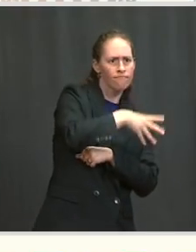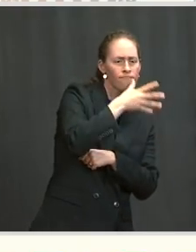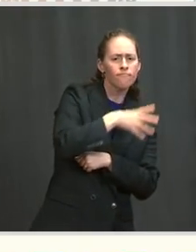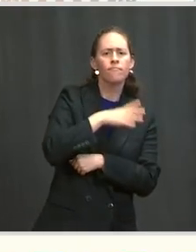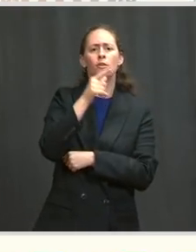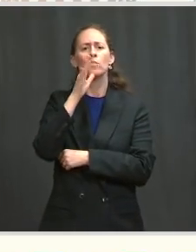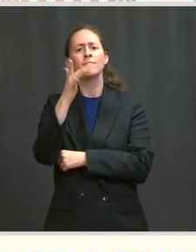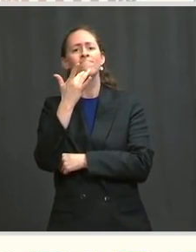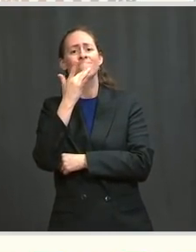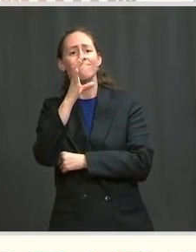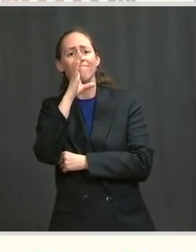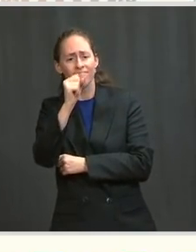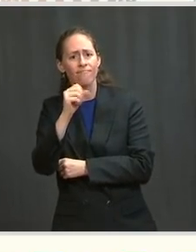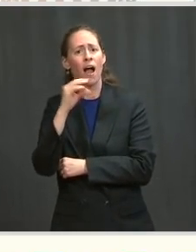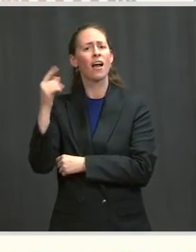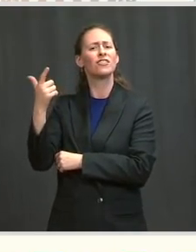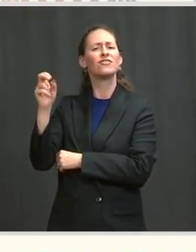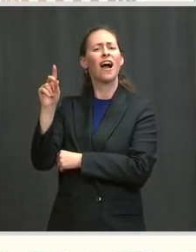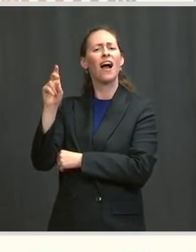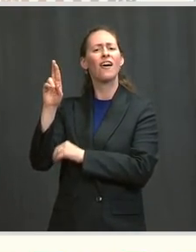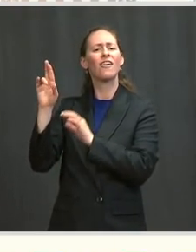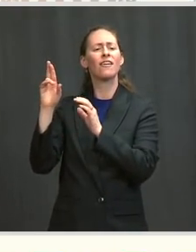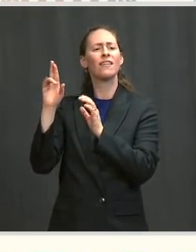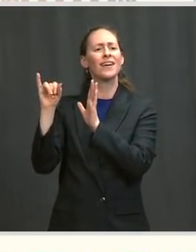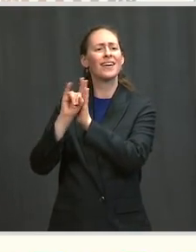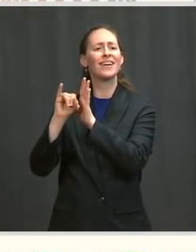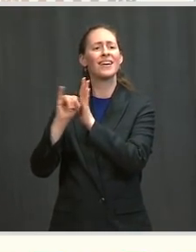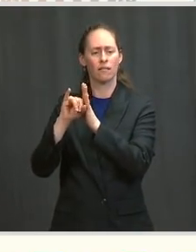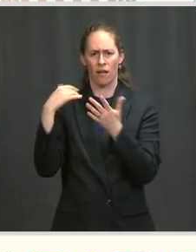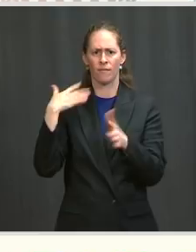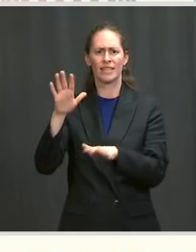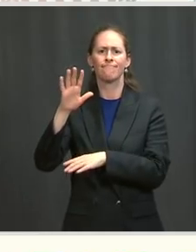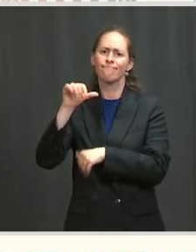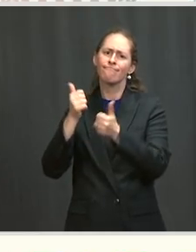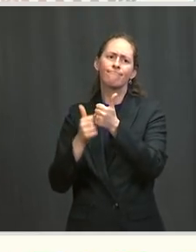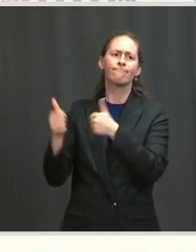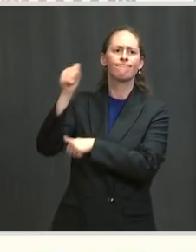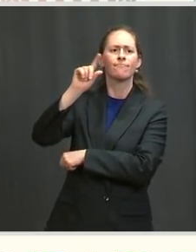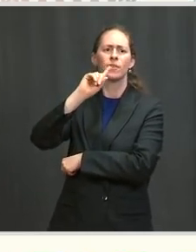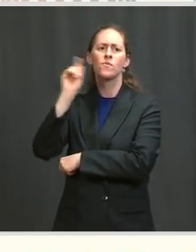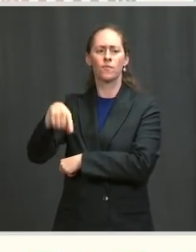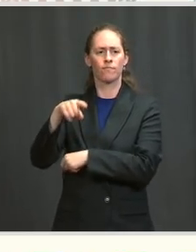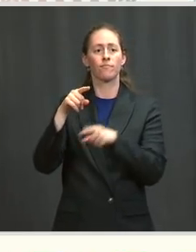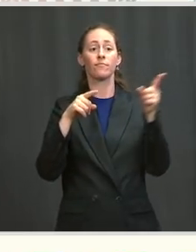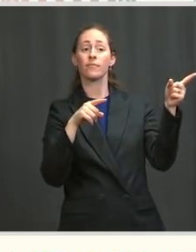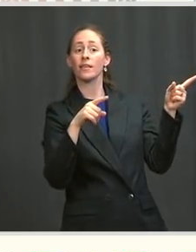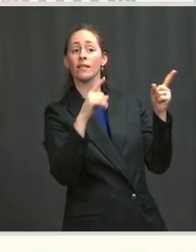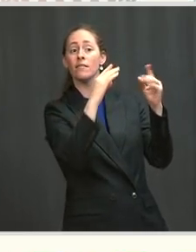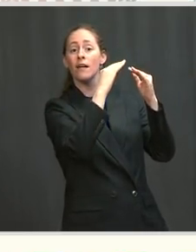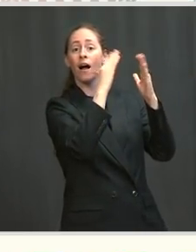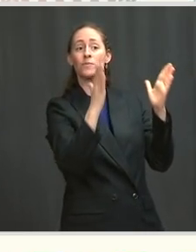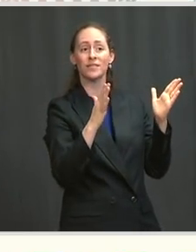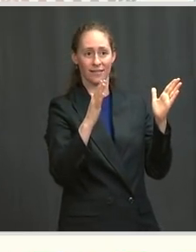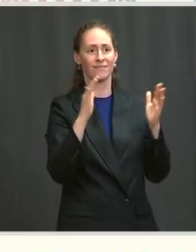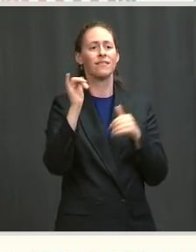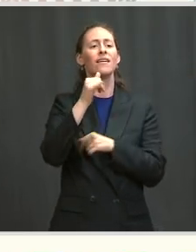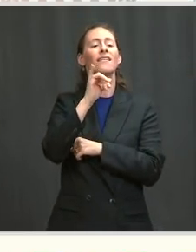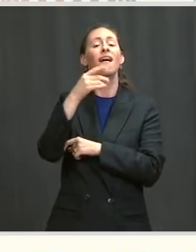And as a result of that executive order, the Department of Housing and Urban Affairs announced that it would be -- take steps to protect LGBTQ+